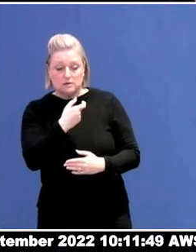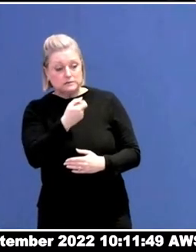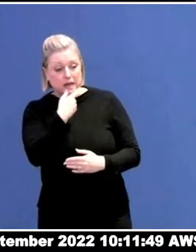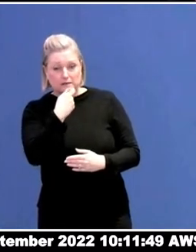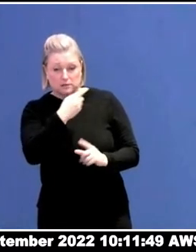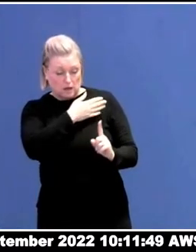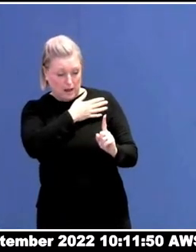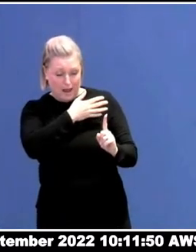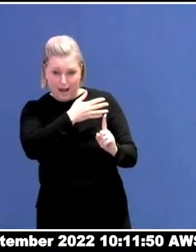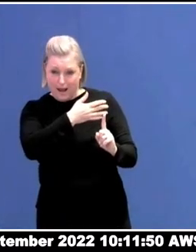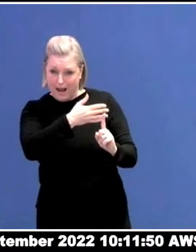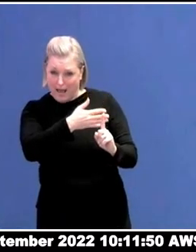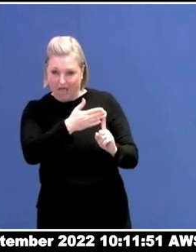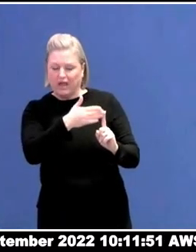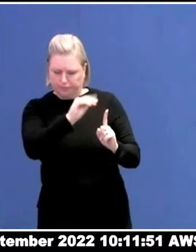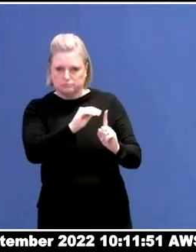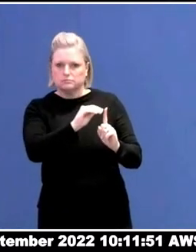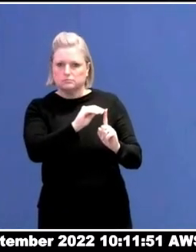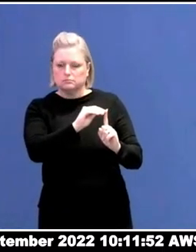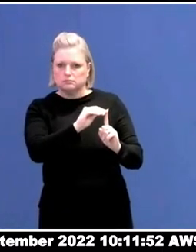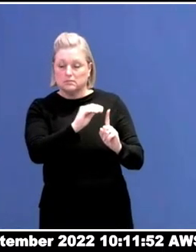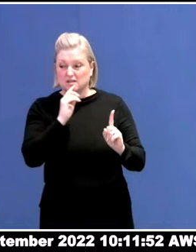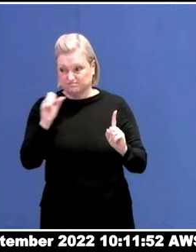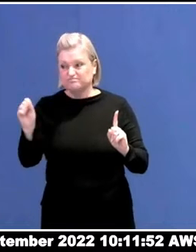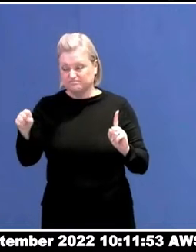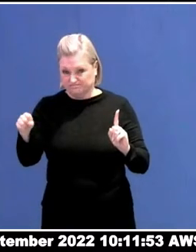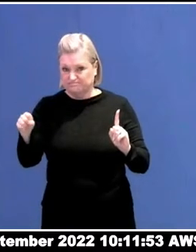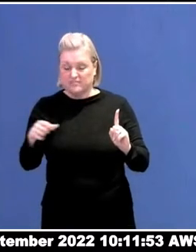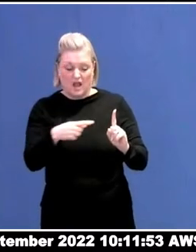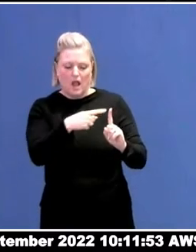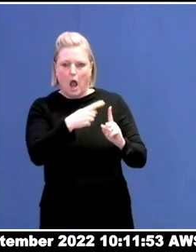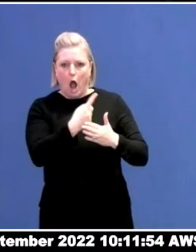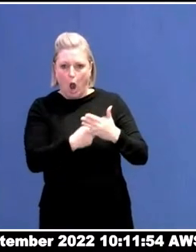That's absolutely correct. With the exception of the Clonidine, which was to help him sleep?